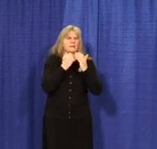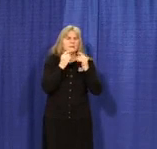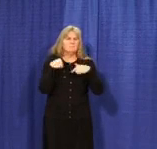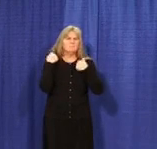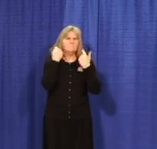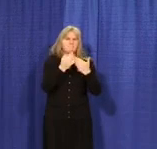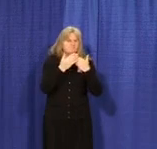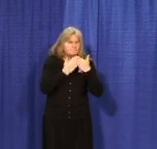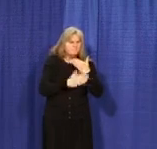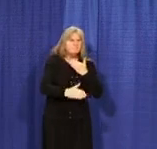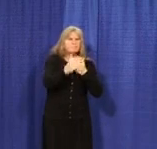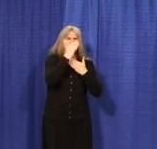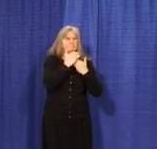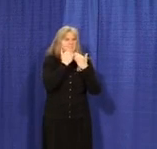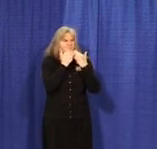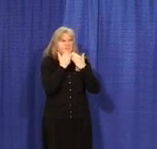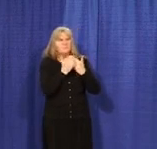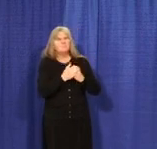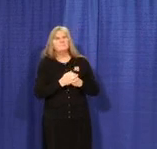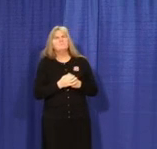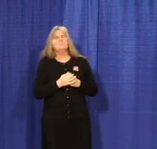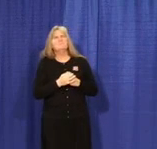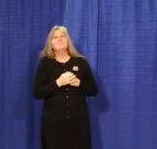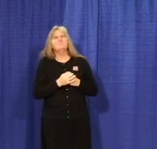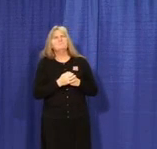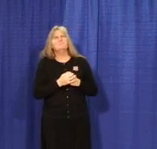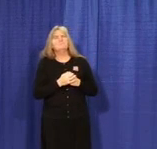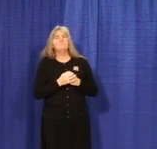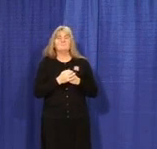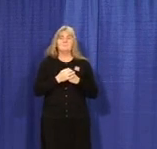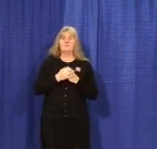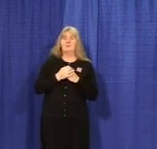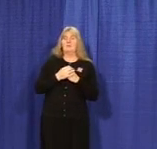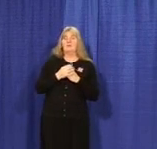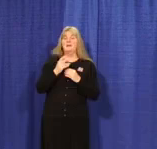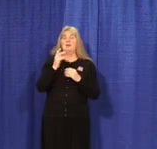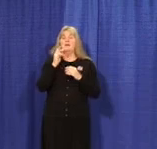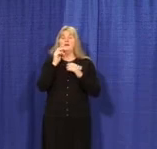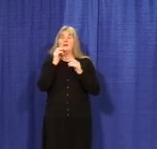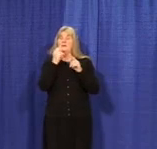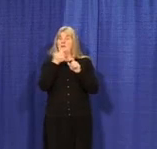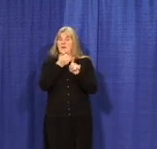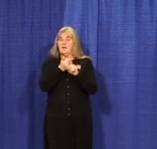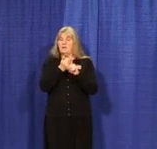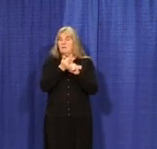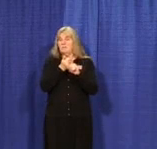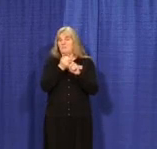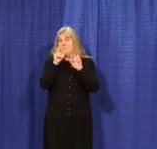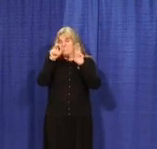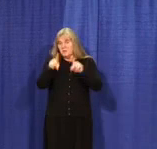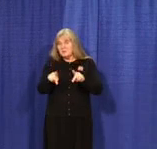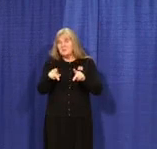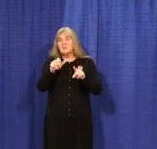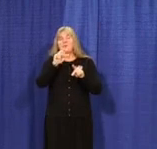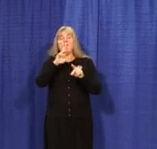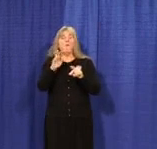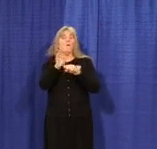them all for their efforts. Any individual or organization can return for self isolation